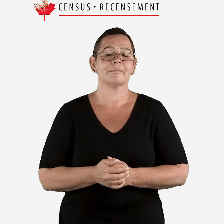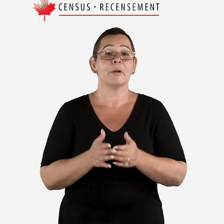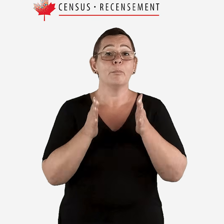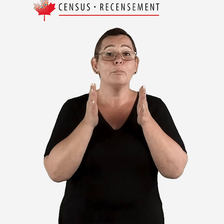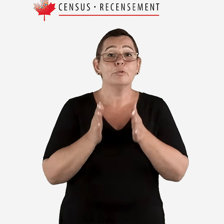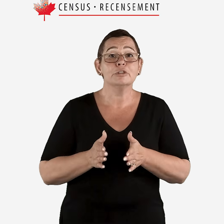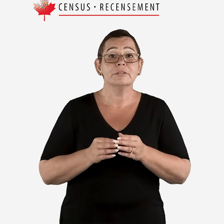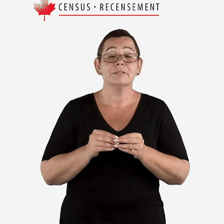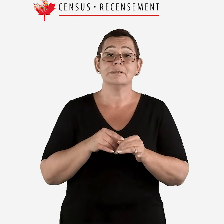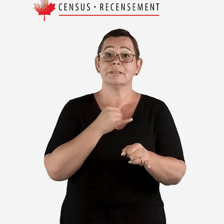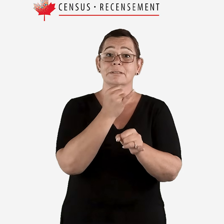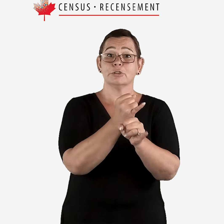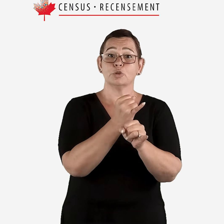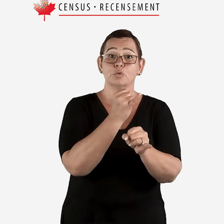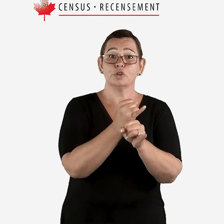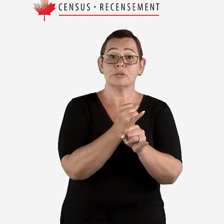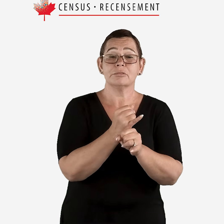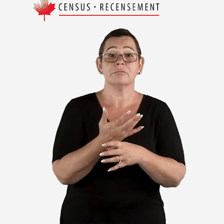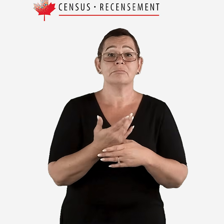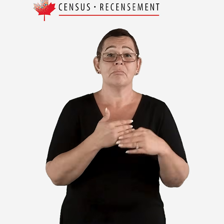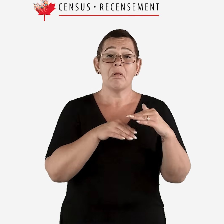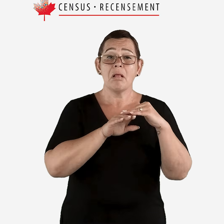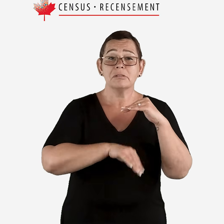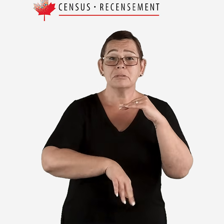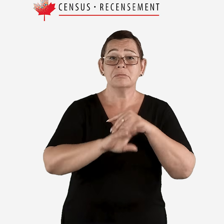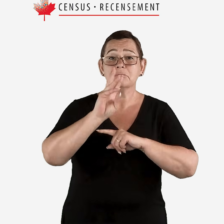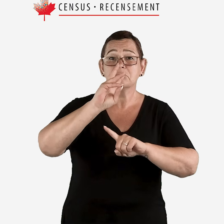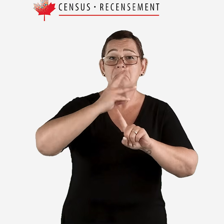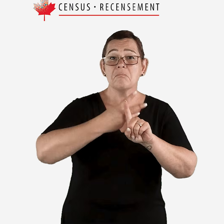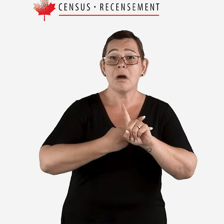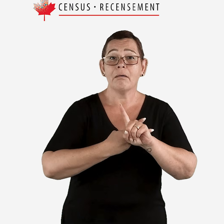• PERSONS IN AN INSTITUTION for less than six months